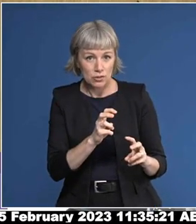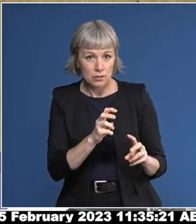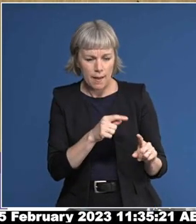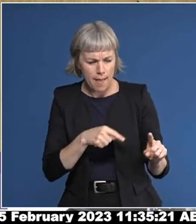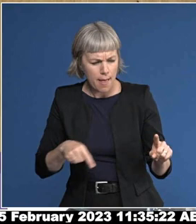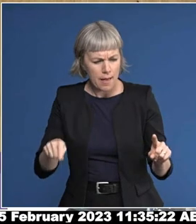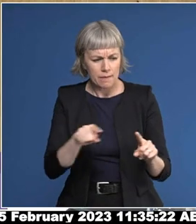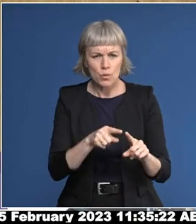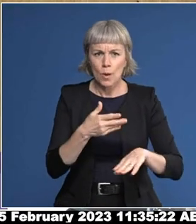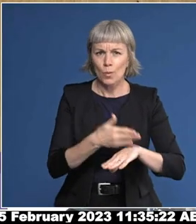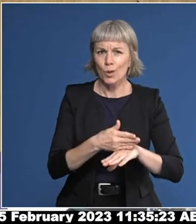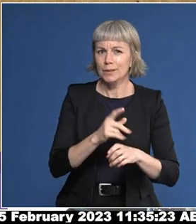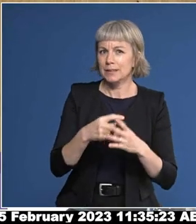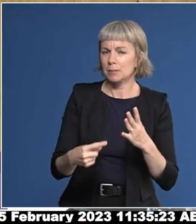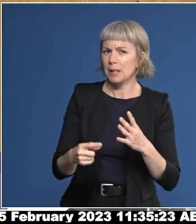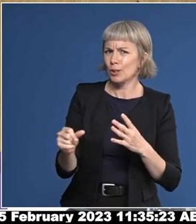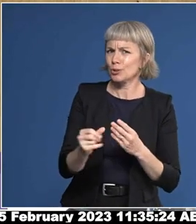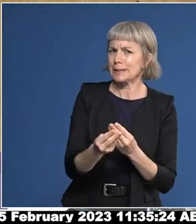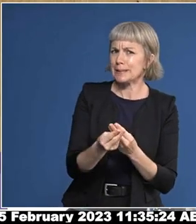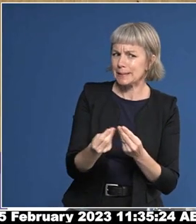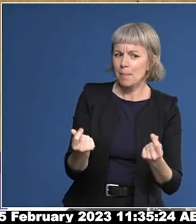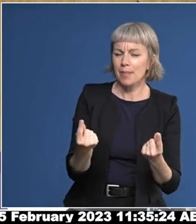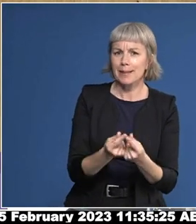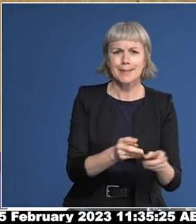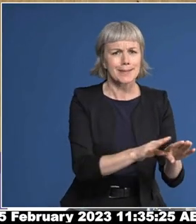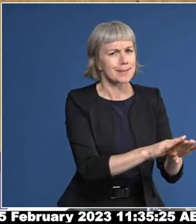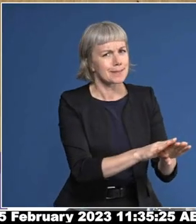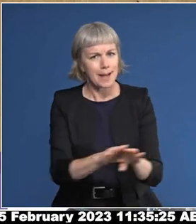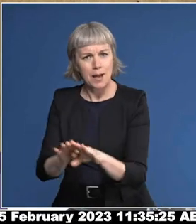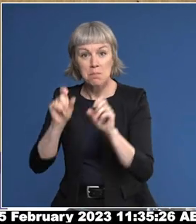and same understanding, for example, what capacity-building for a person with